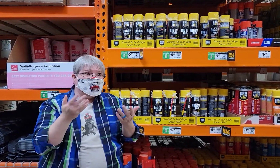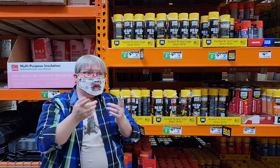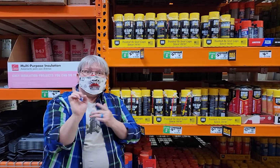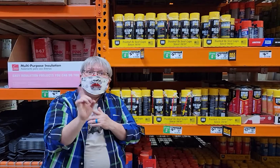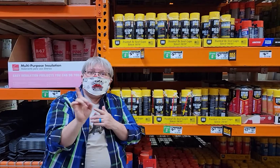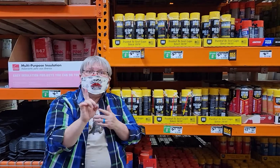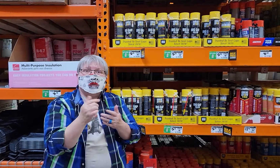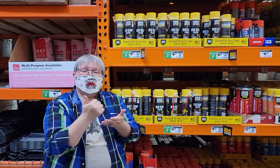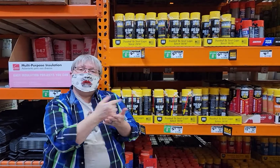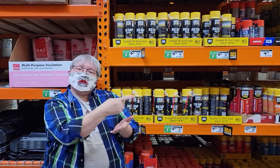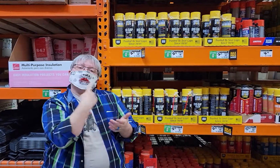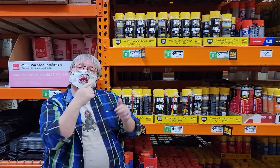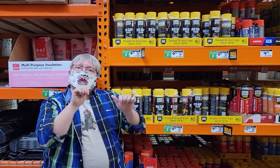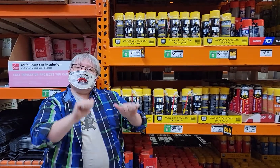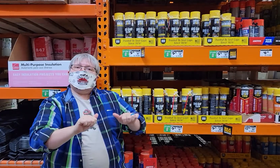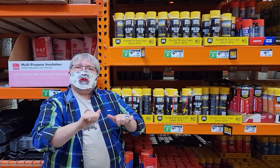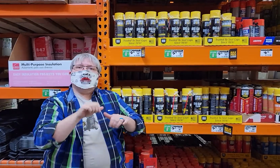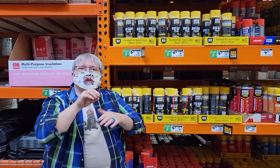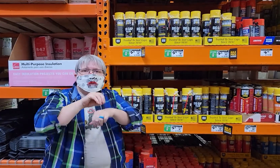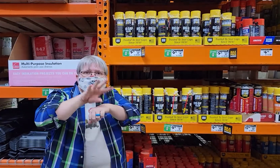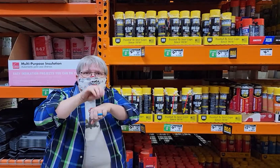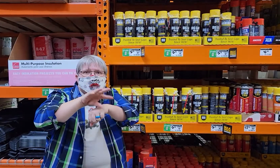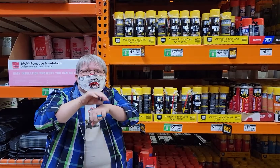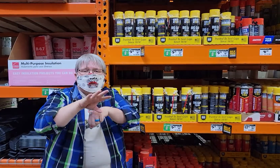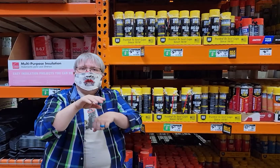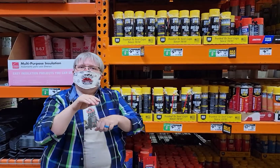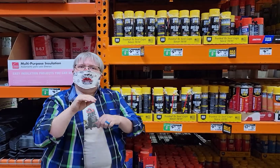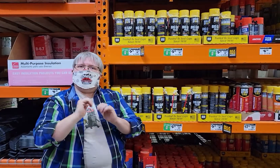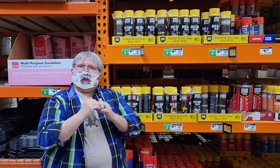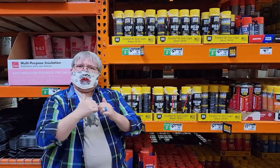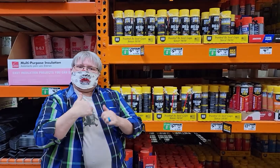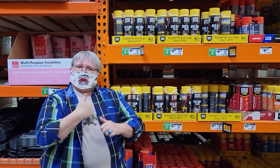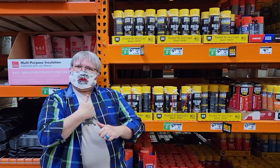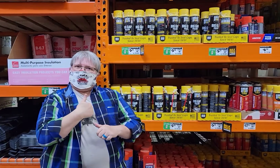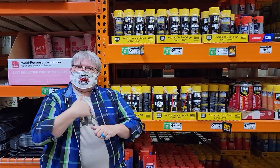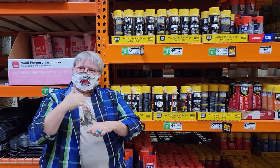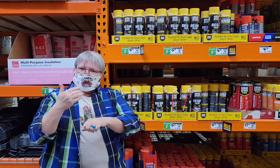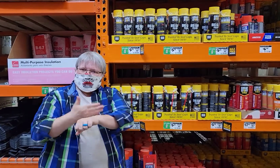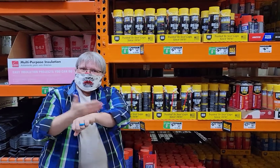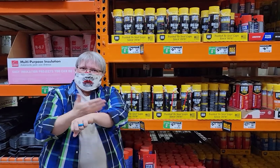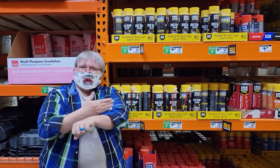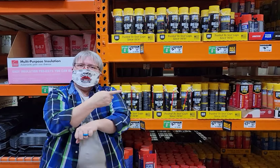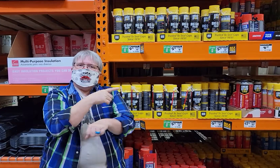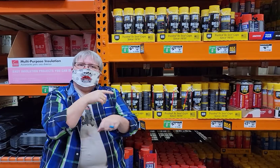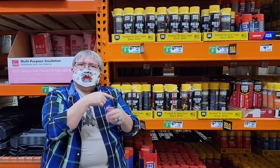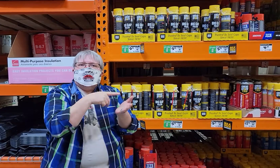come out to Alaska? How can you help?" And they're like well hey we can advise you on and you know